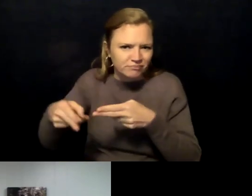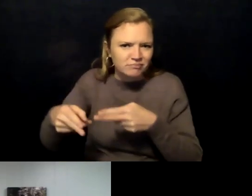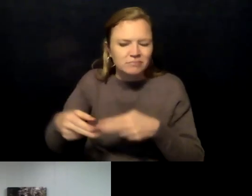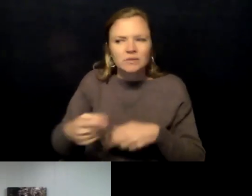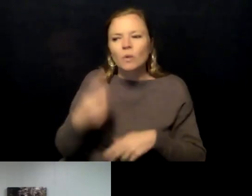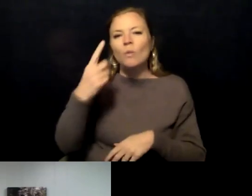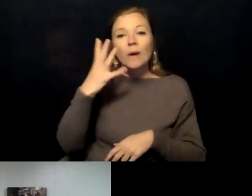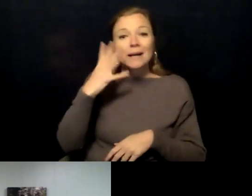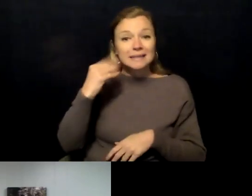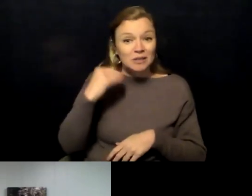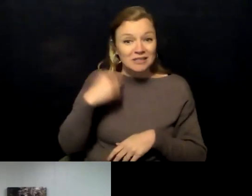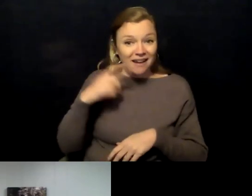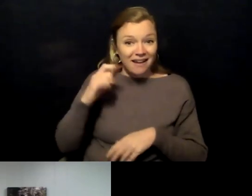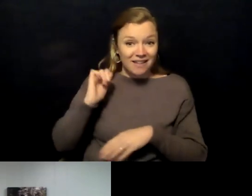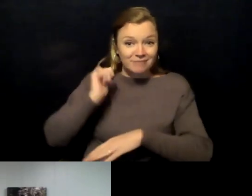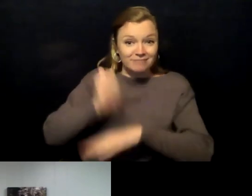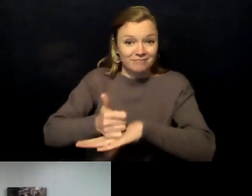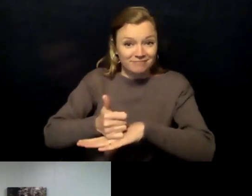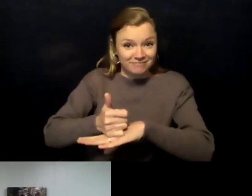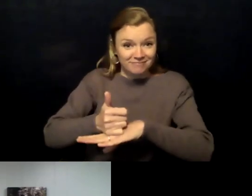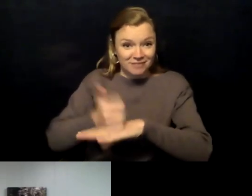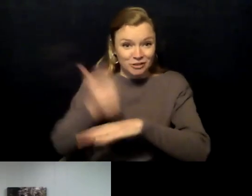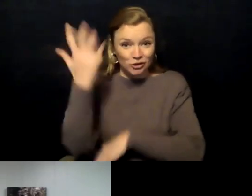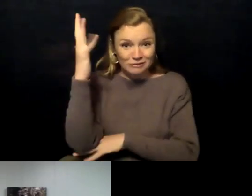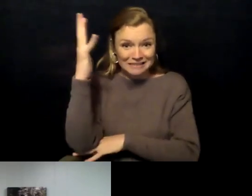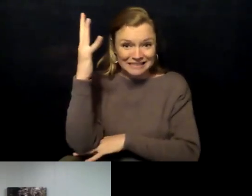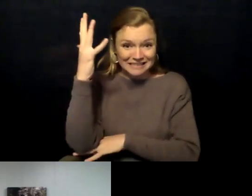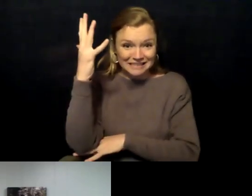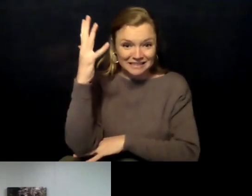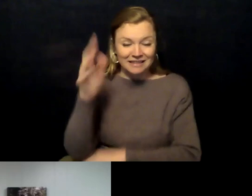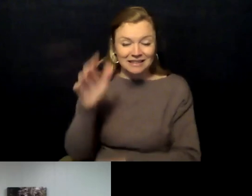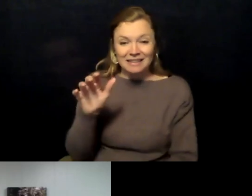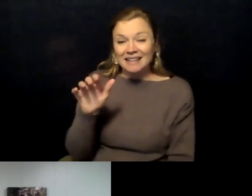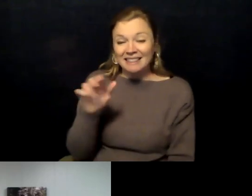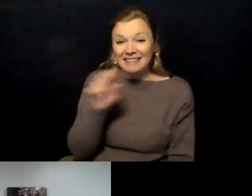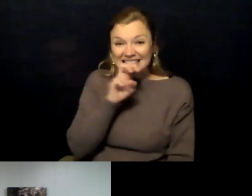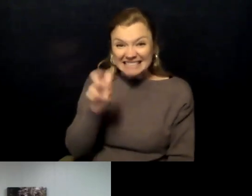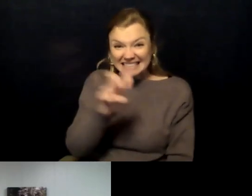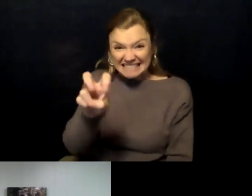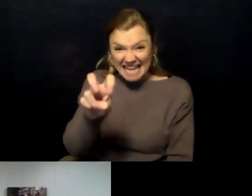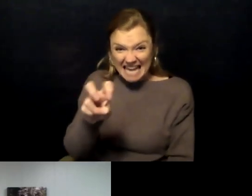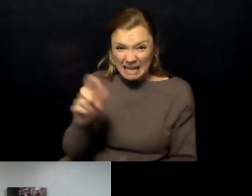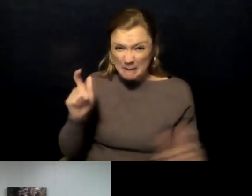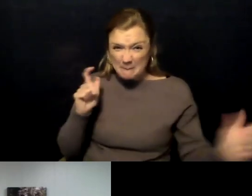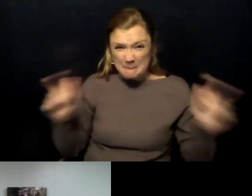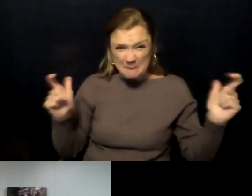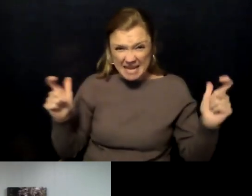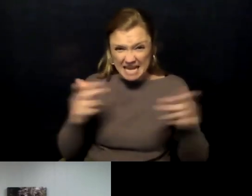exhibit, in the Anaconda